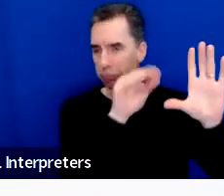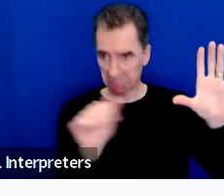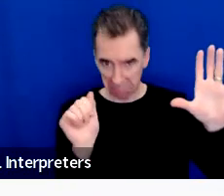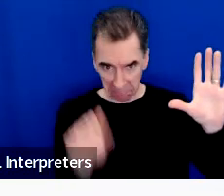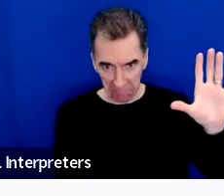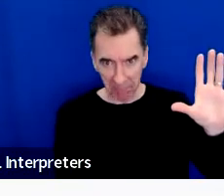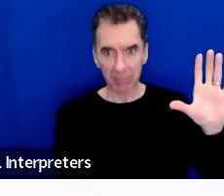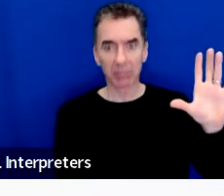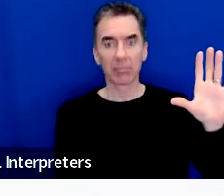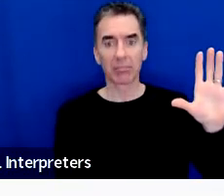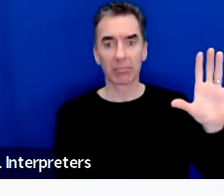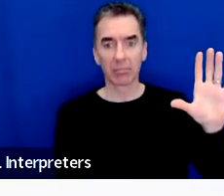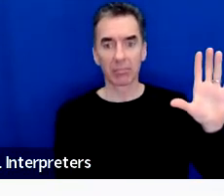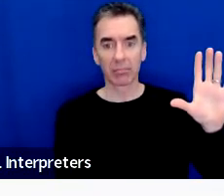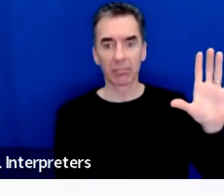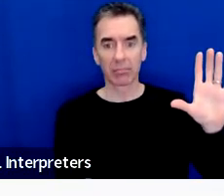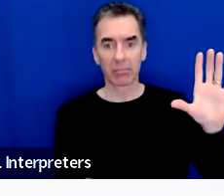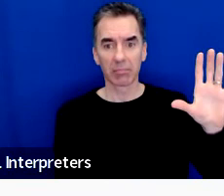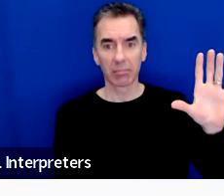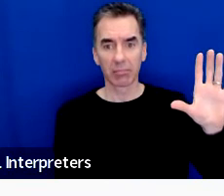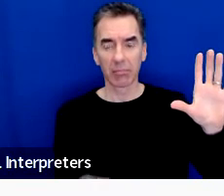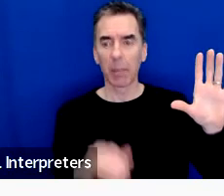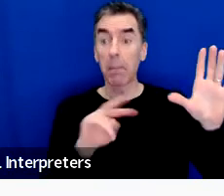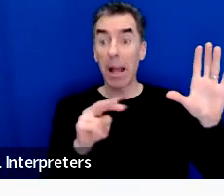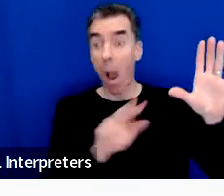directly for that word within their favorites as well.